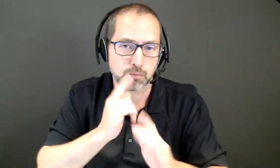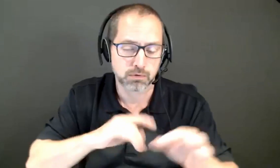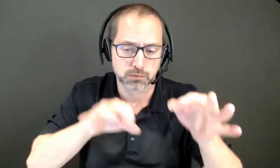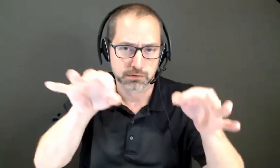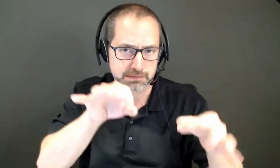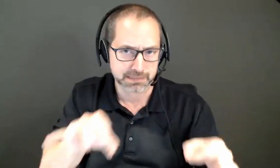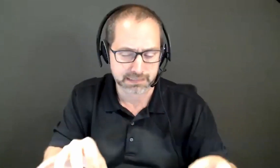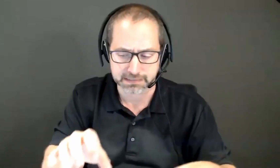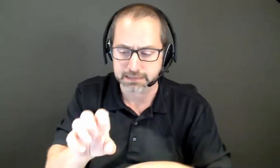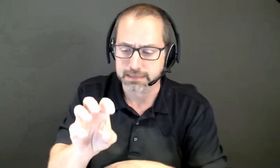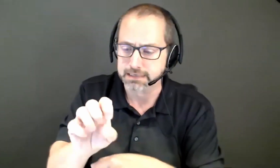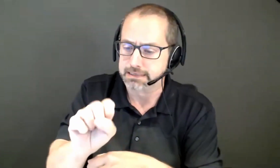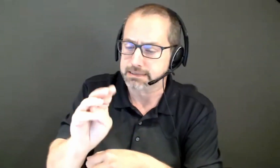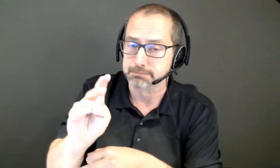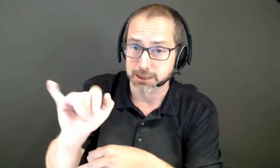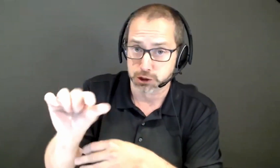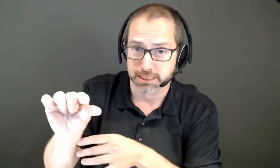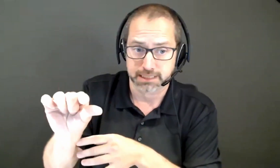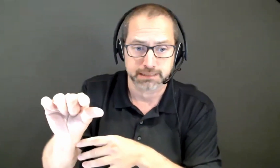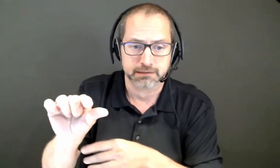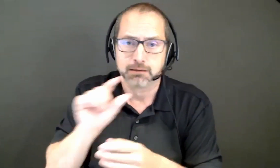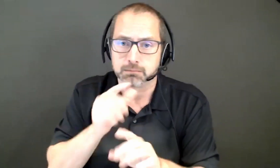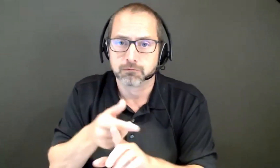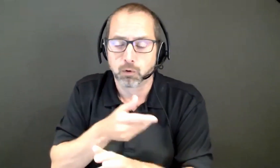before I light the medicines to let you know a little bit about it.